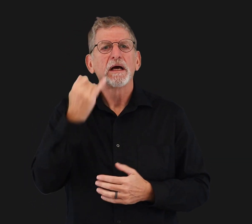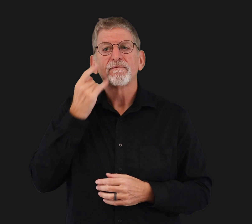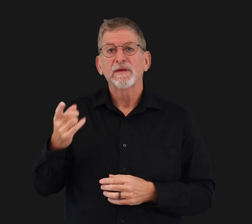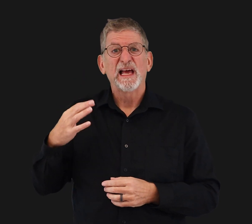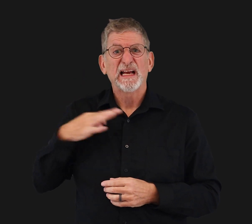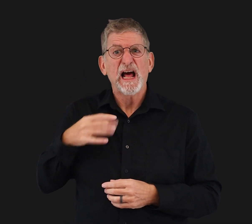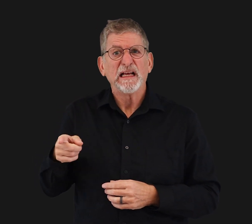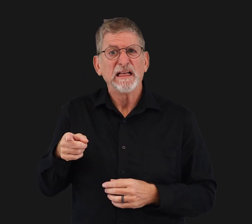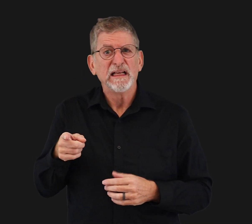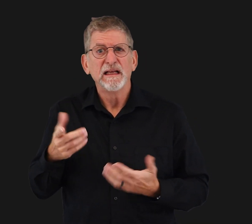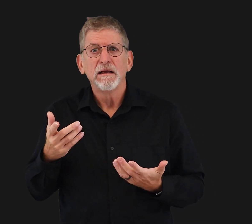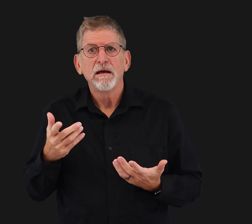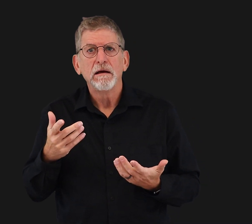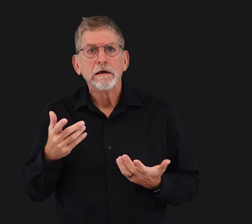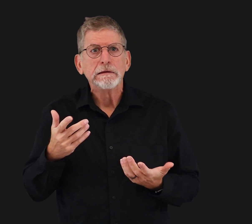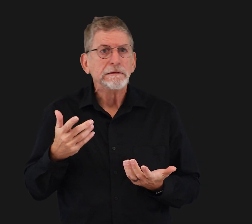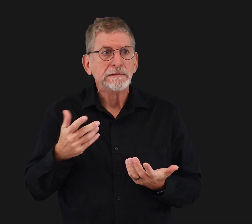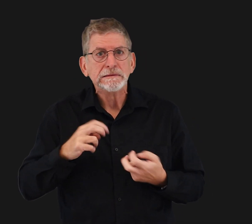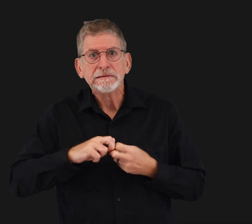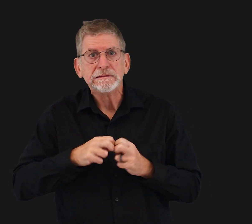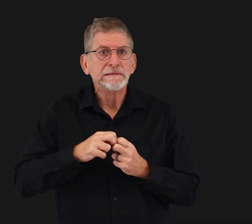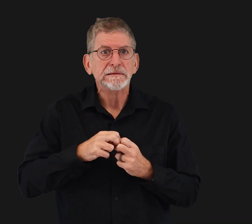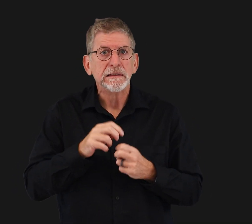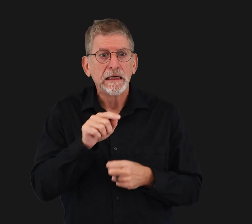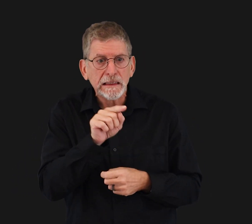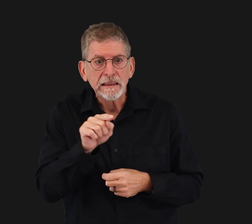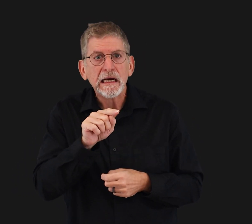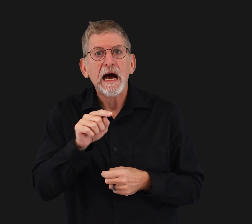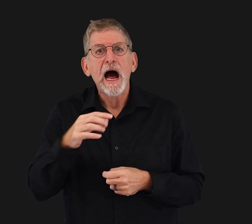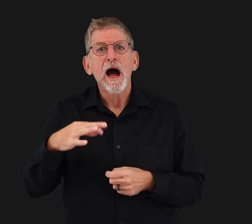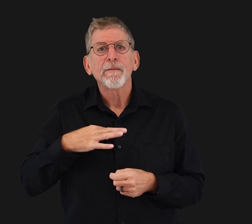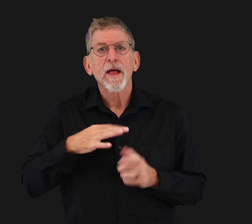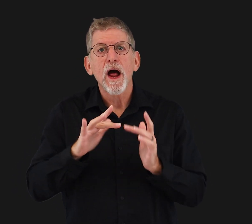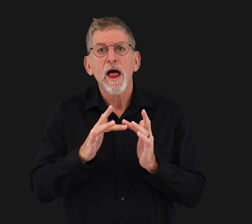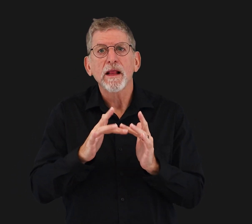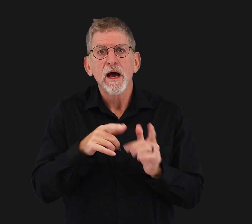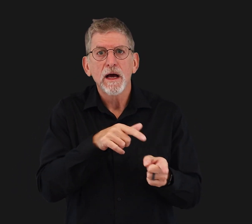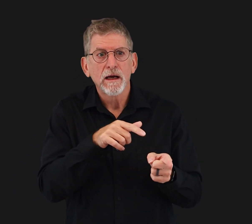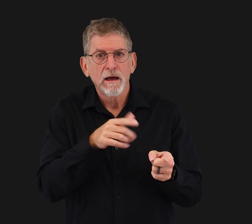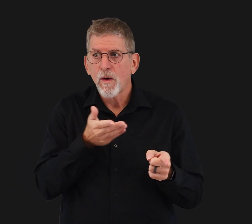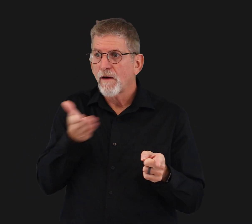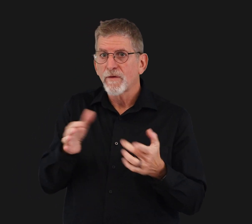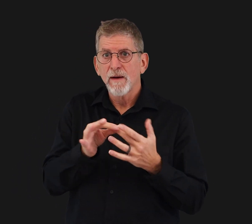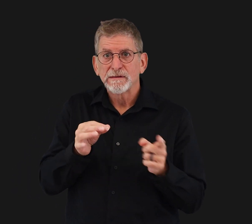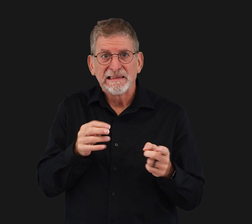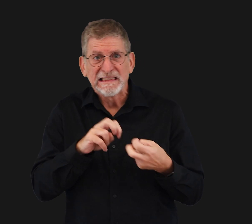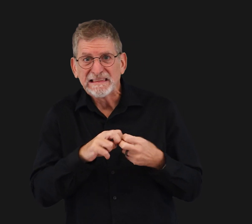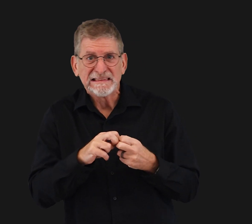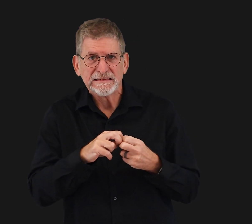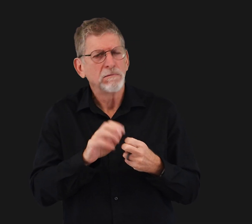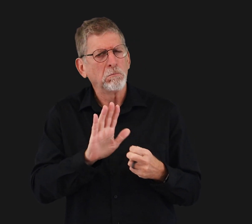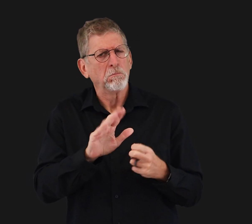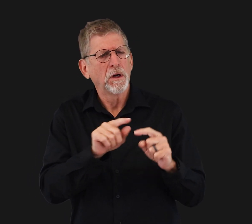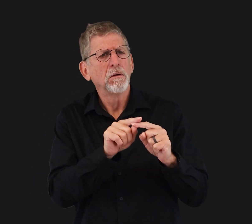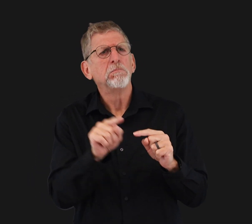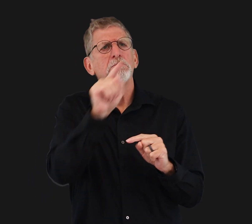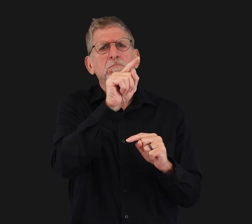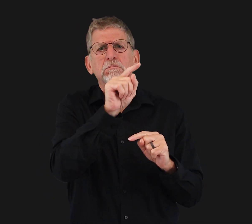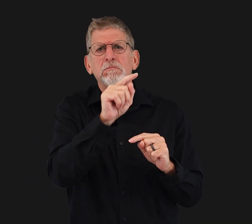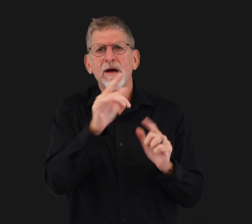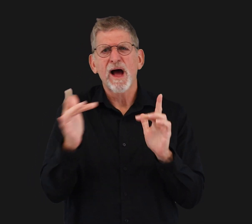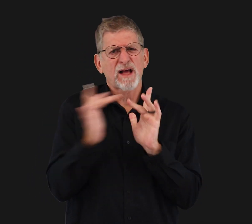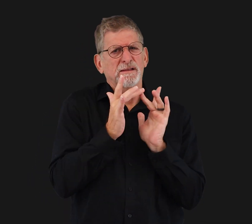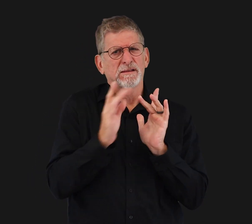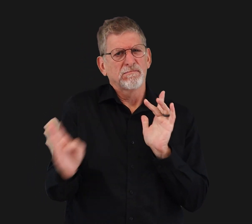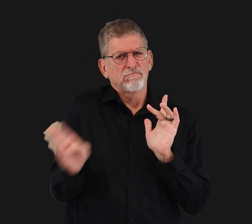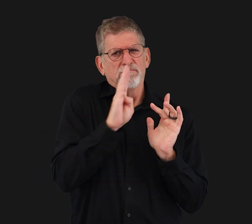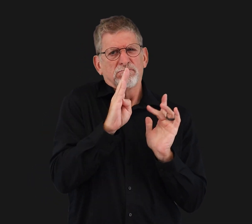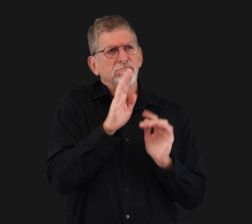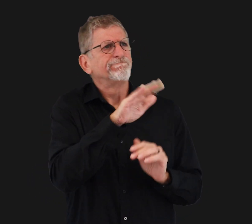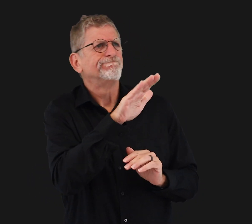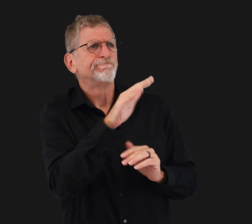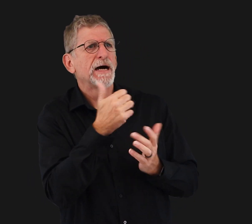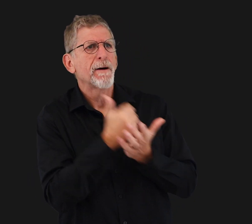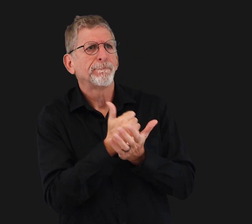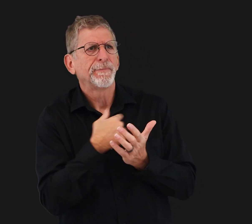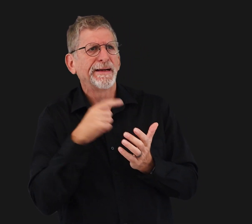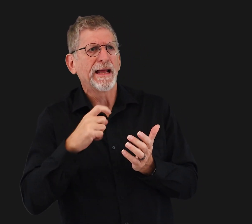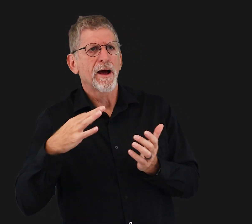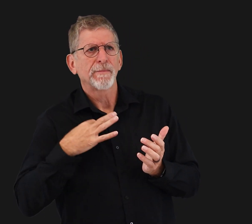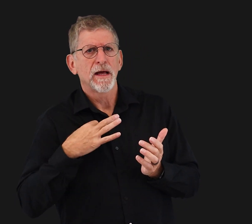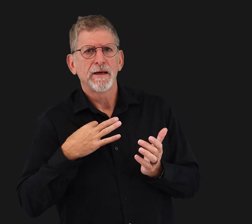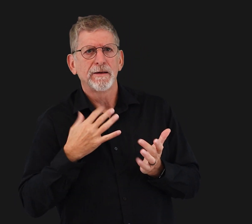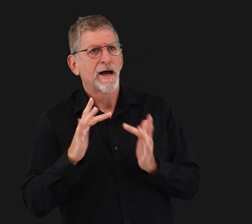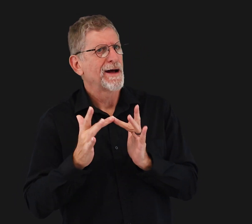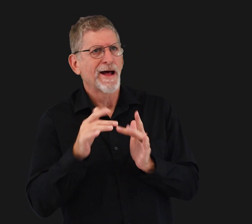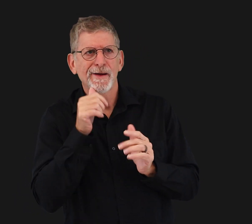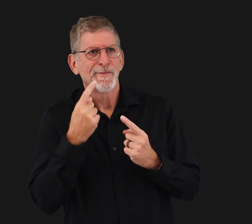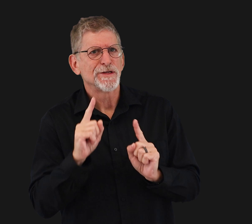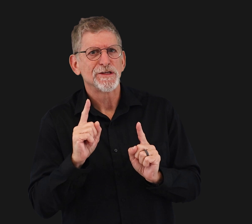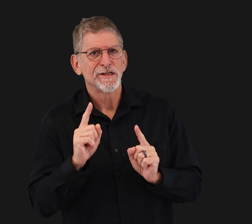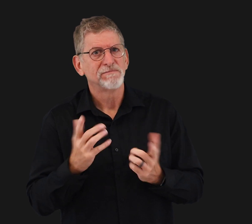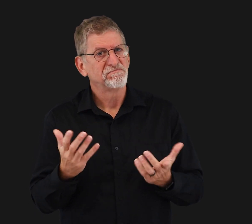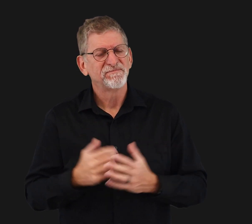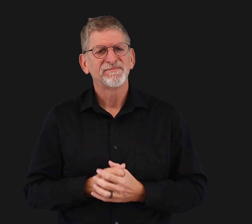(i.e., If candidates have trouble with the “Apply online” option, they can contact us directly for help.)